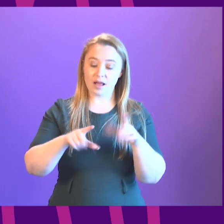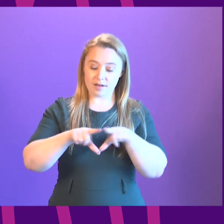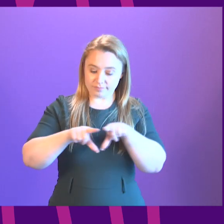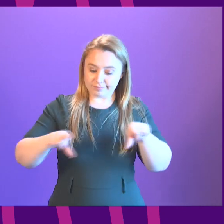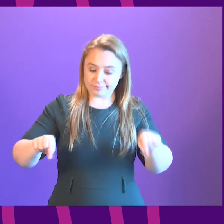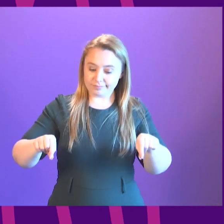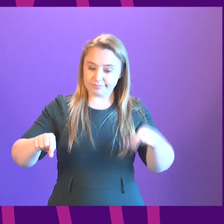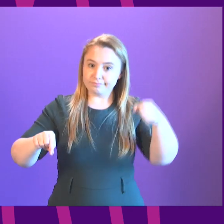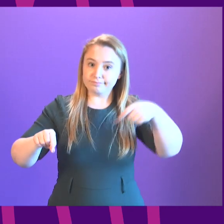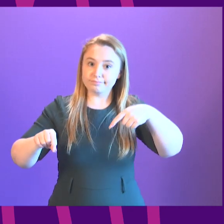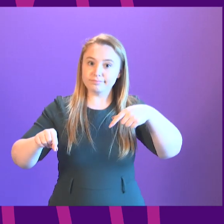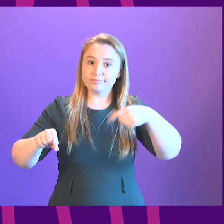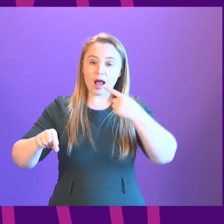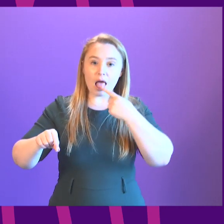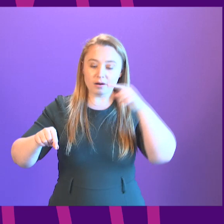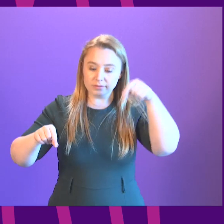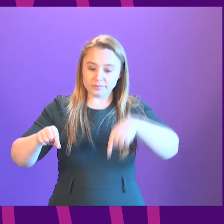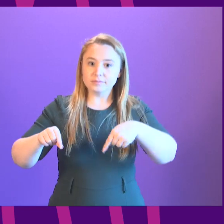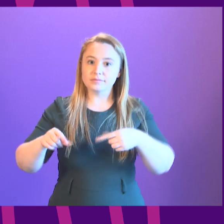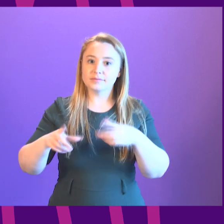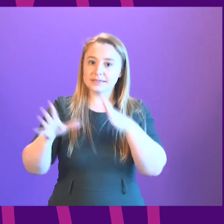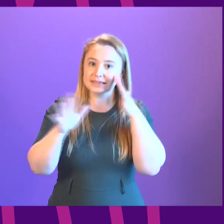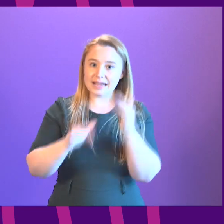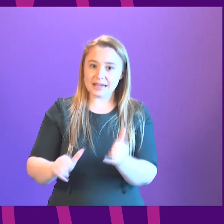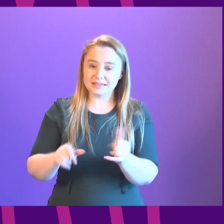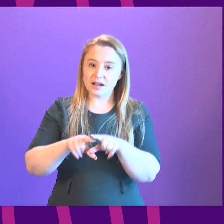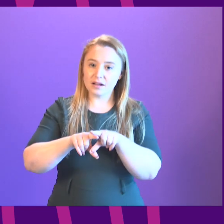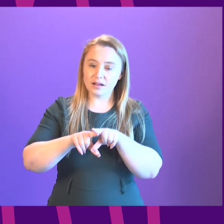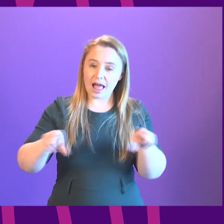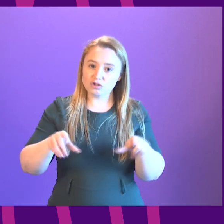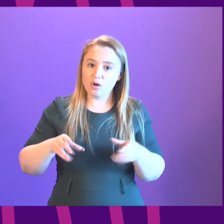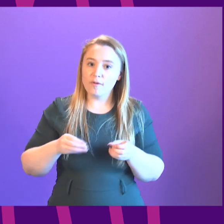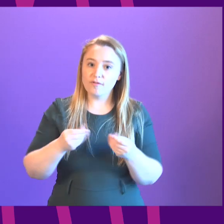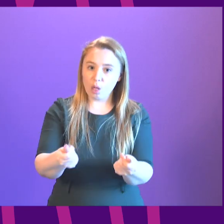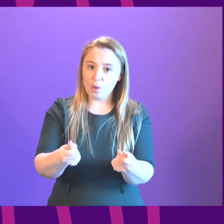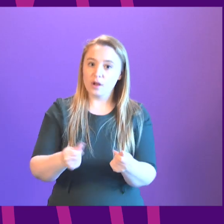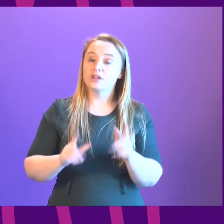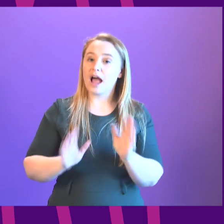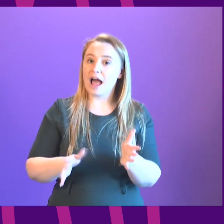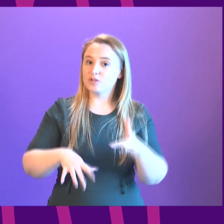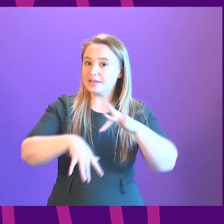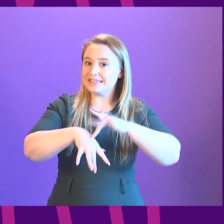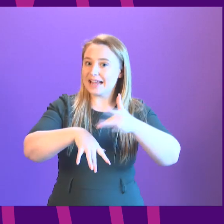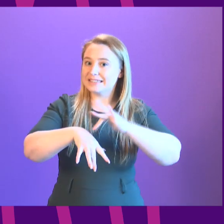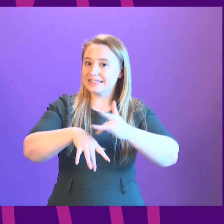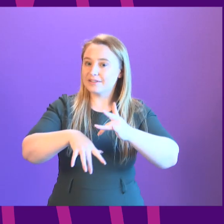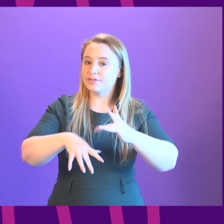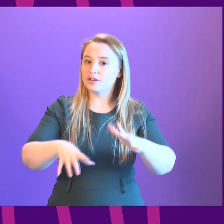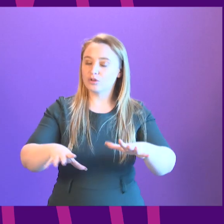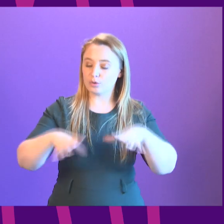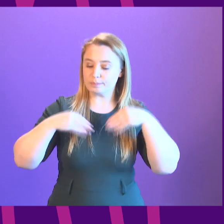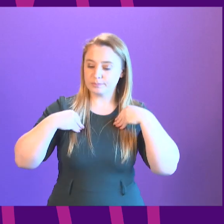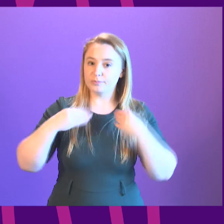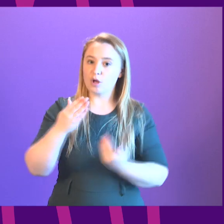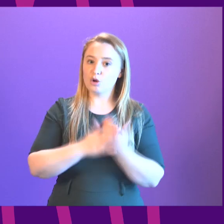assure ourselves that lateral flow testing is sensitive enough to the new strain.